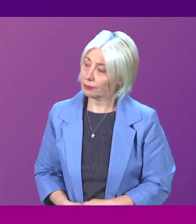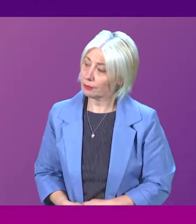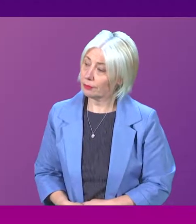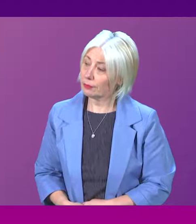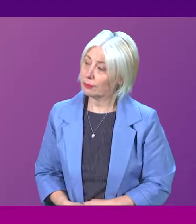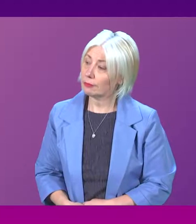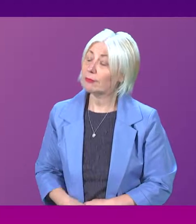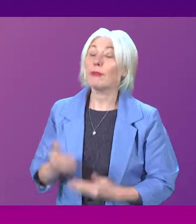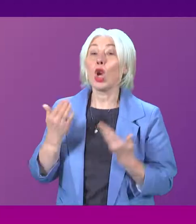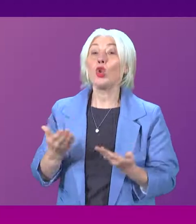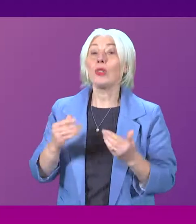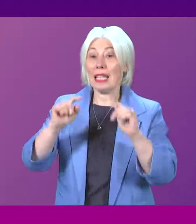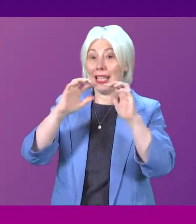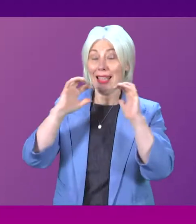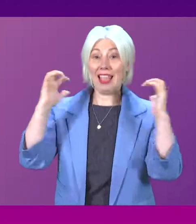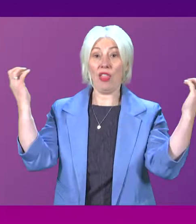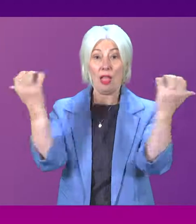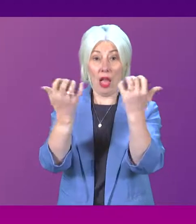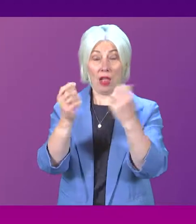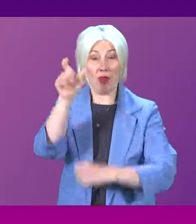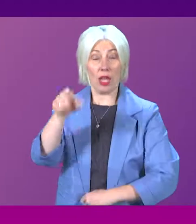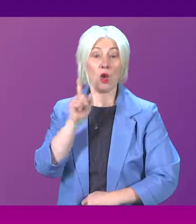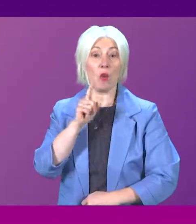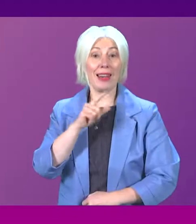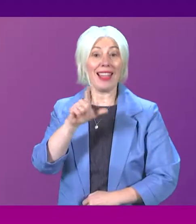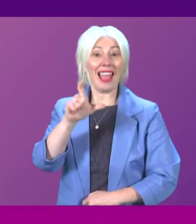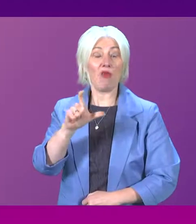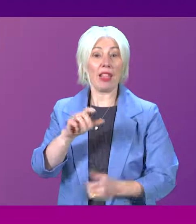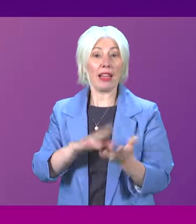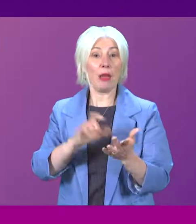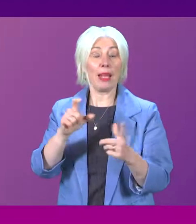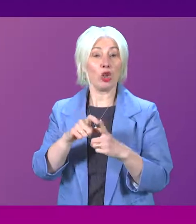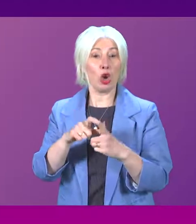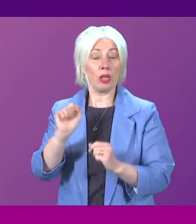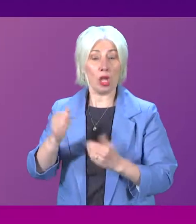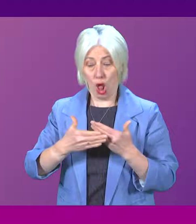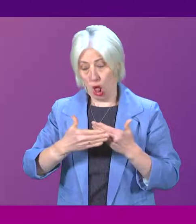In the public gallery is Caroline Macdonald, who is a sufferer of long Covid and who is